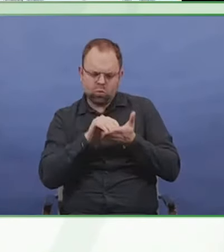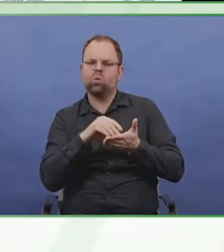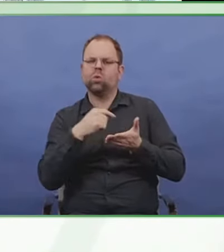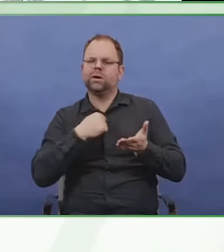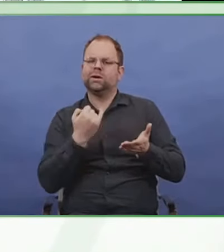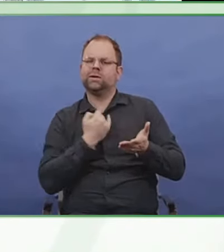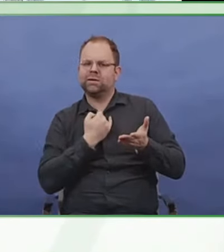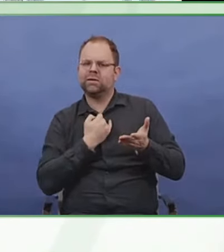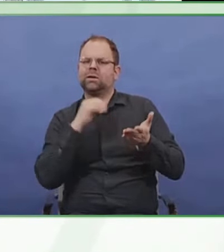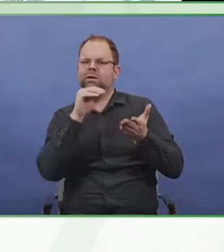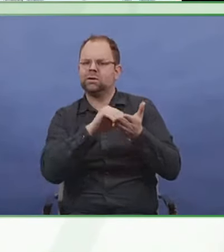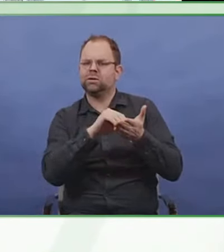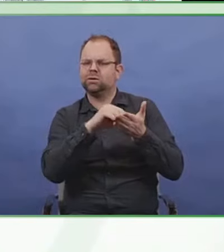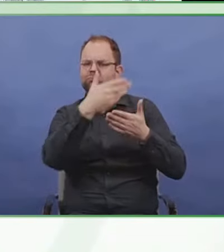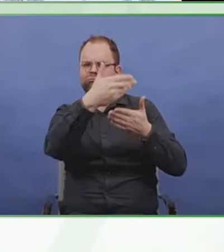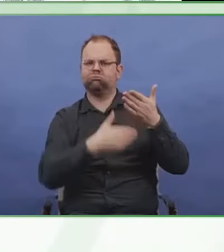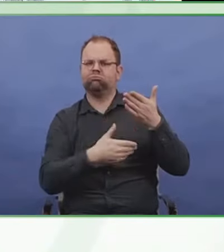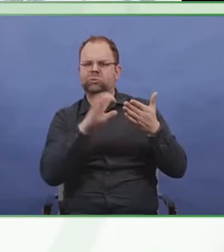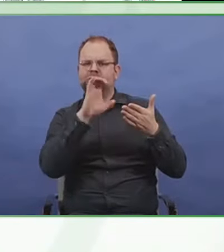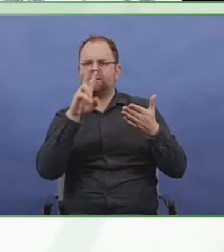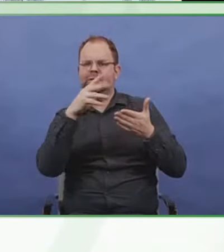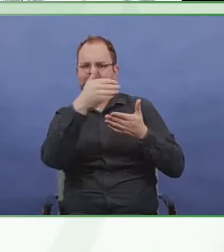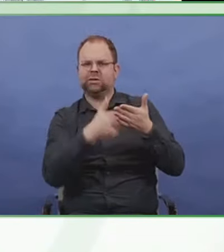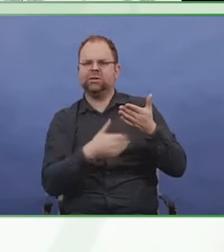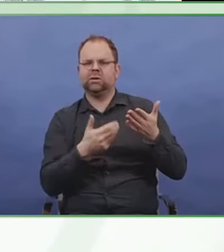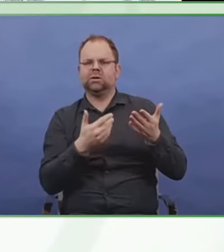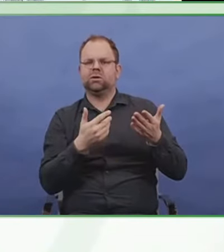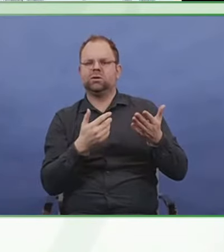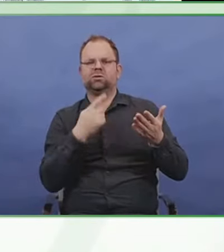The rest of my community, so we see groups like LinkedIn stepping